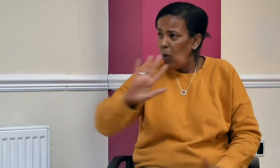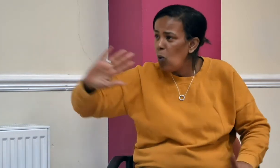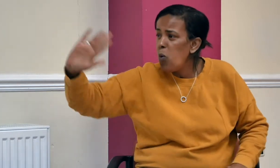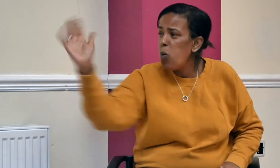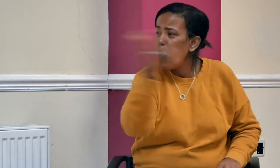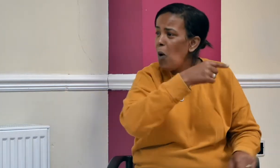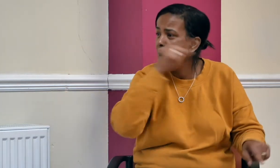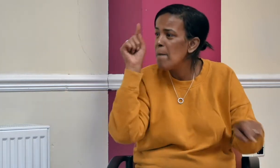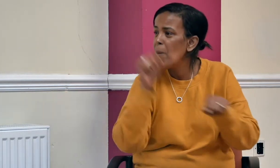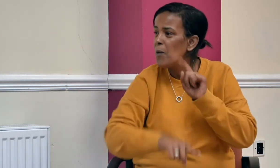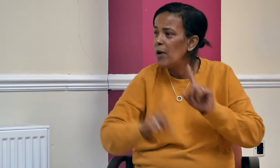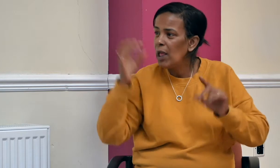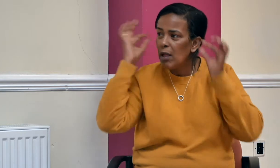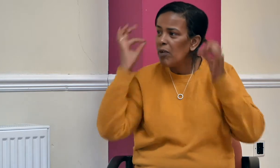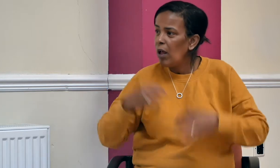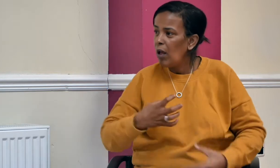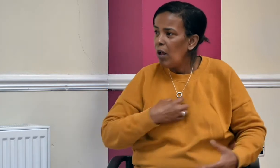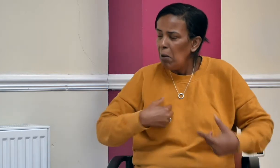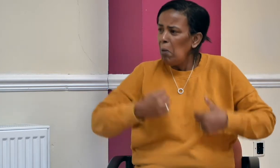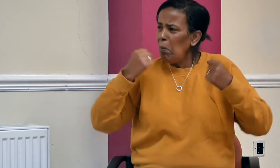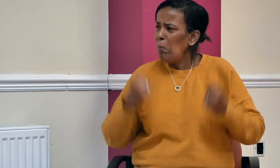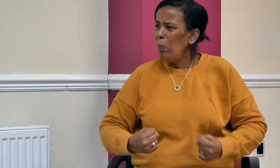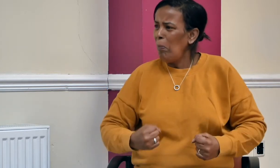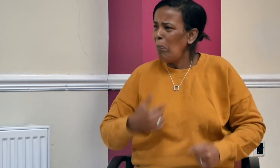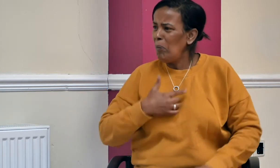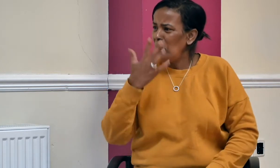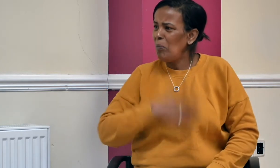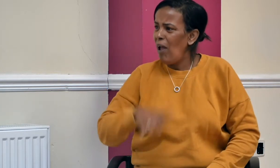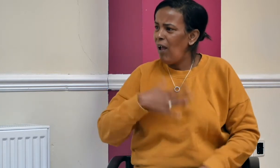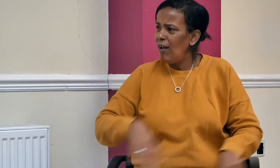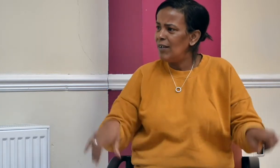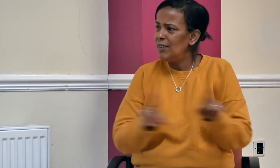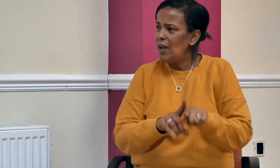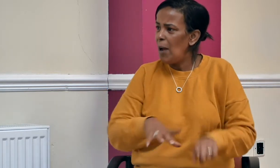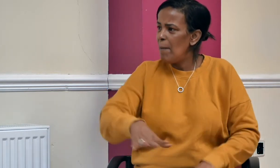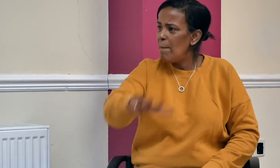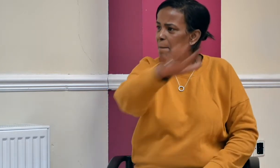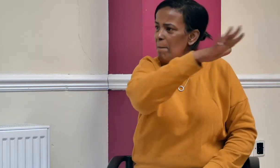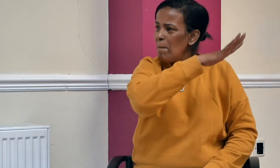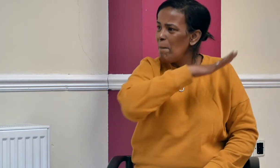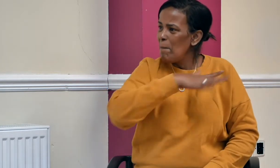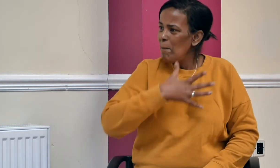but nearly all of the pupils were wore transistor-hearing aids on their chests. I was very upset I wanted to be the same as everyone else.